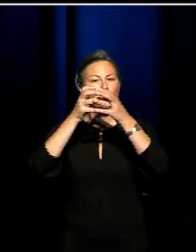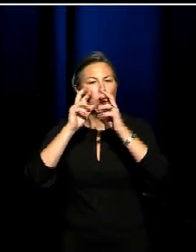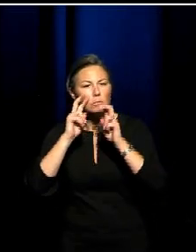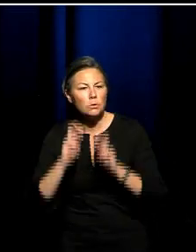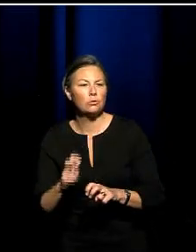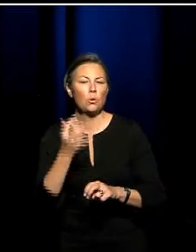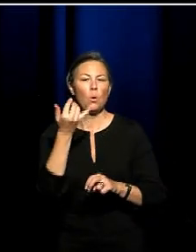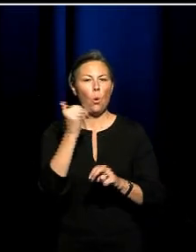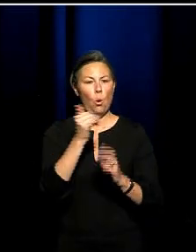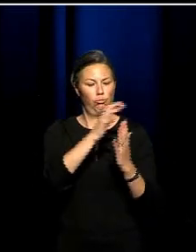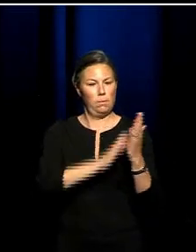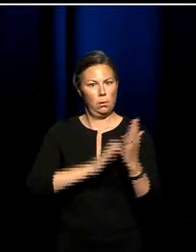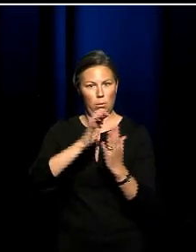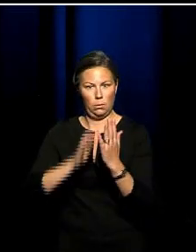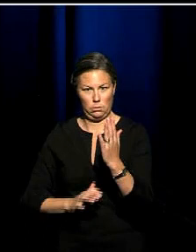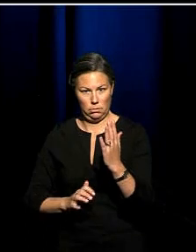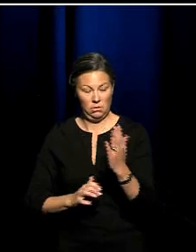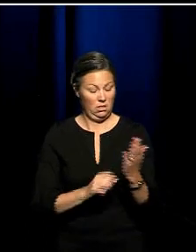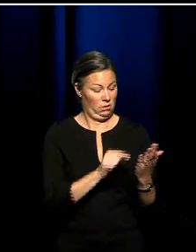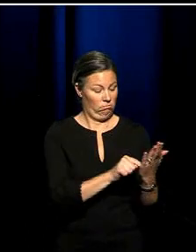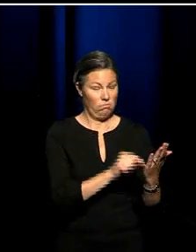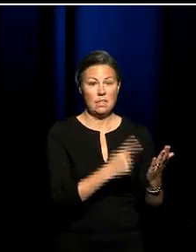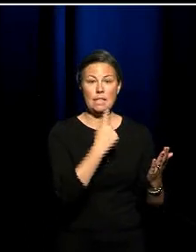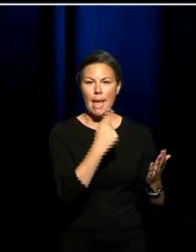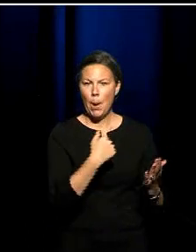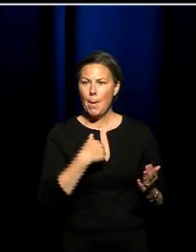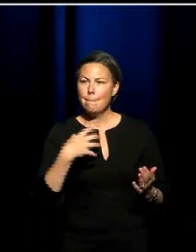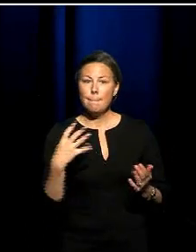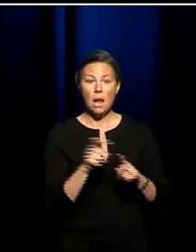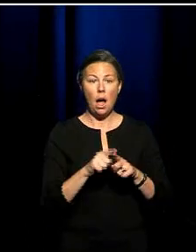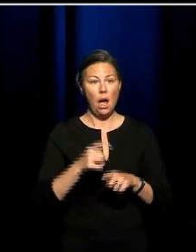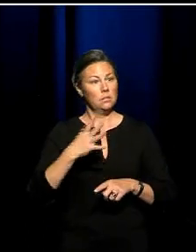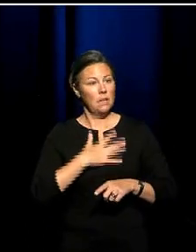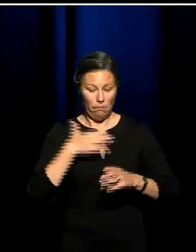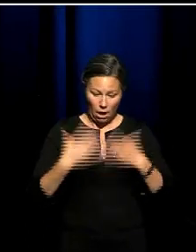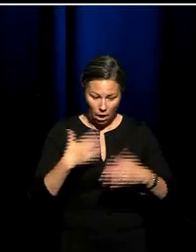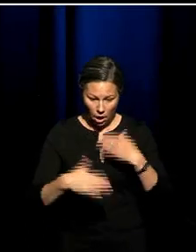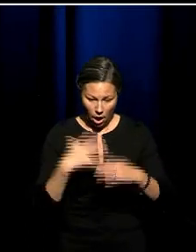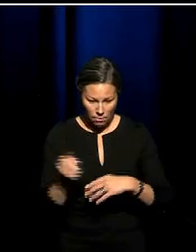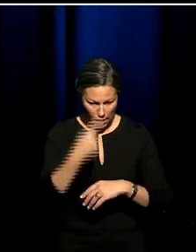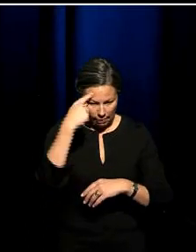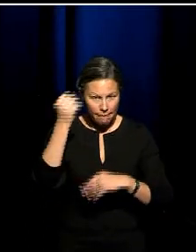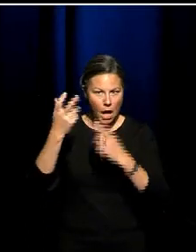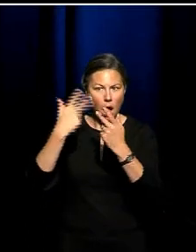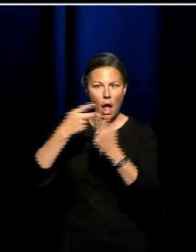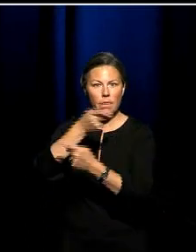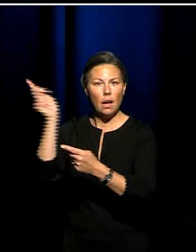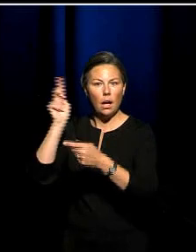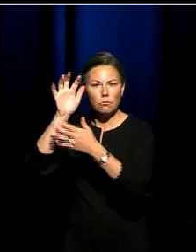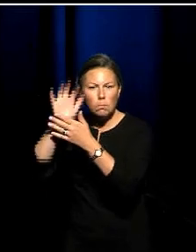that we must take into account the findings and recommendations of previous reports and inquiries it is actually quite remarkable